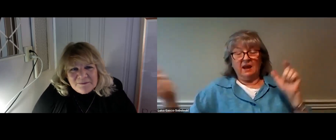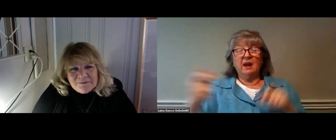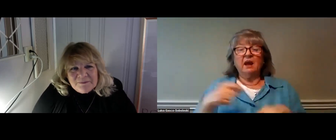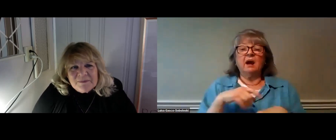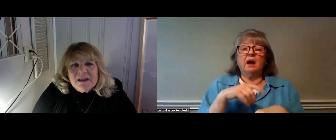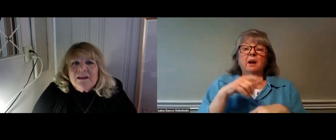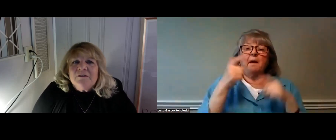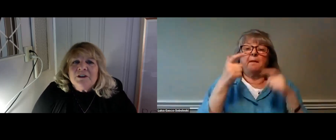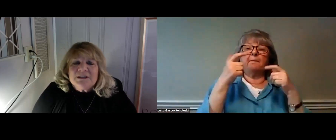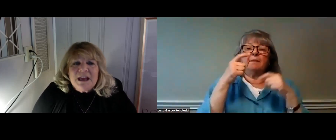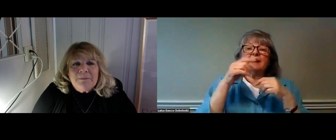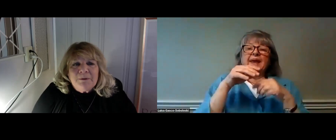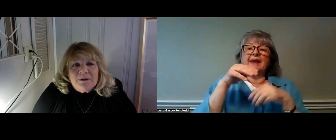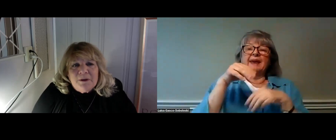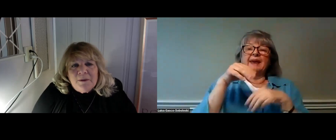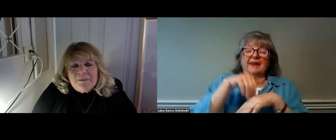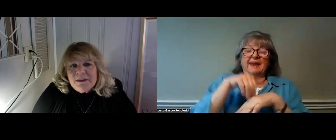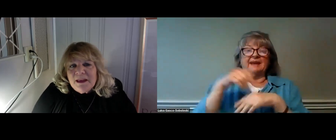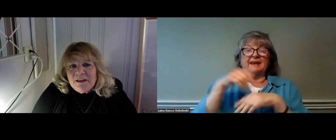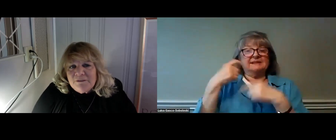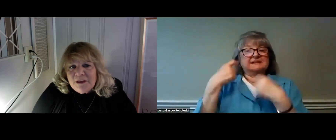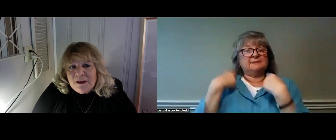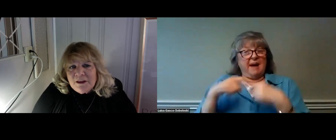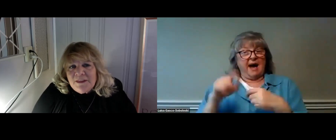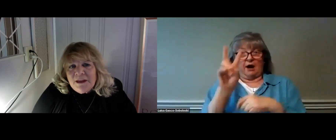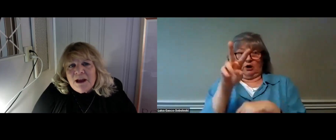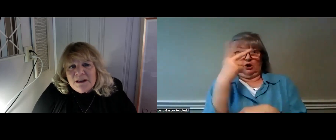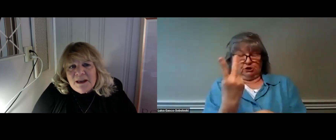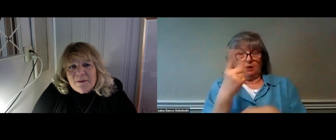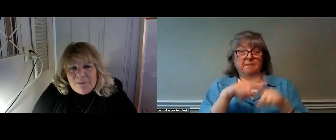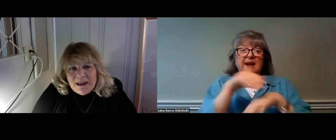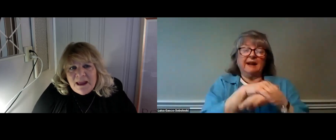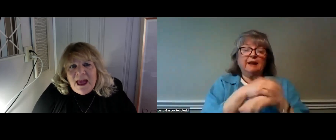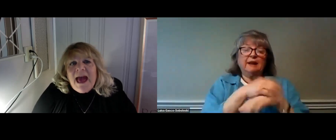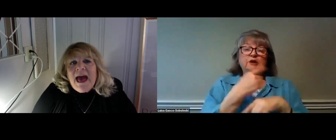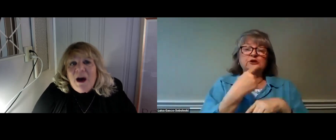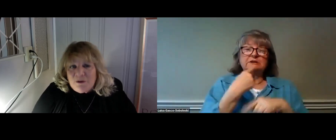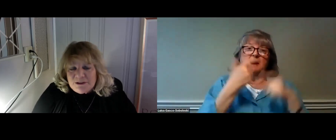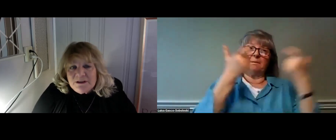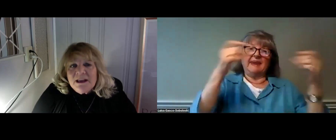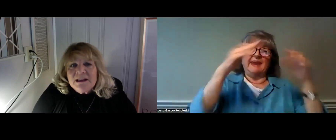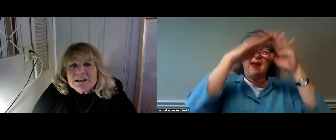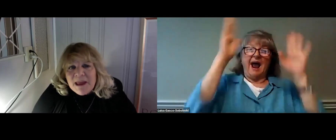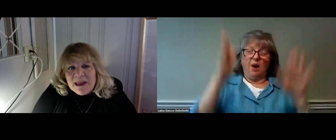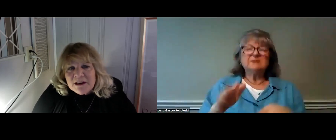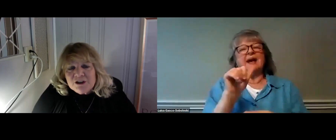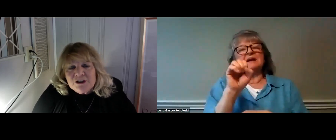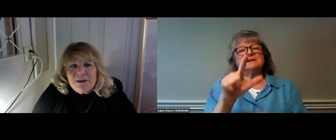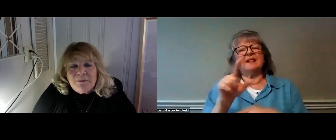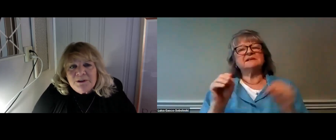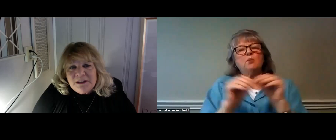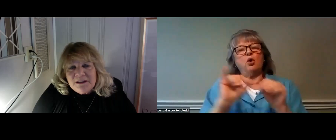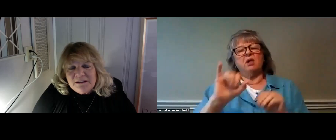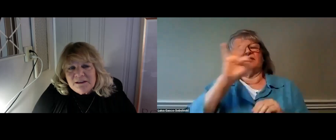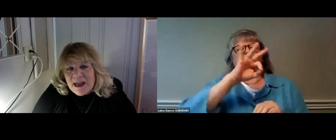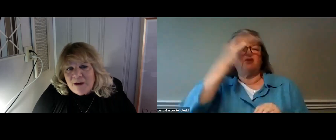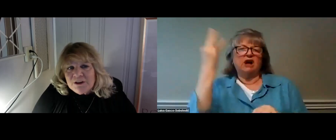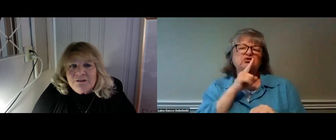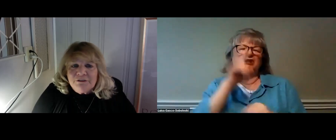For example, if they write, "big house" in Spanish they put the noun and the verb